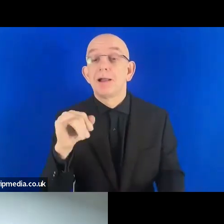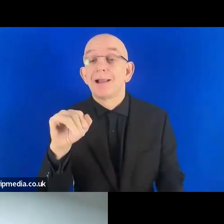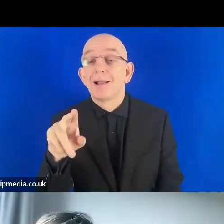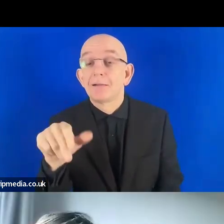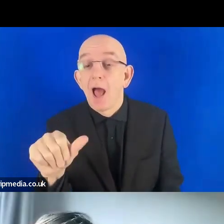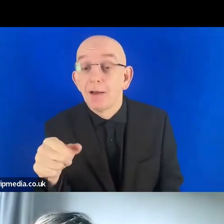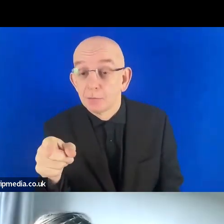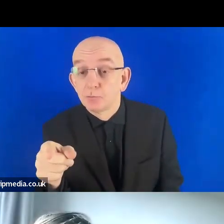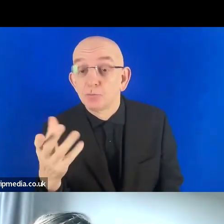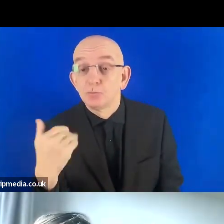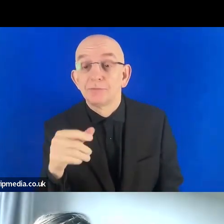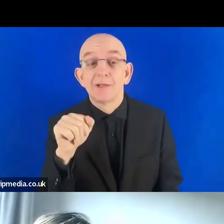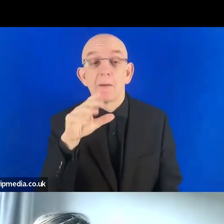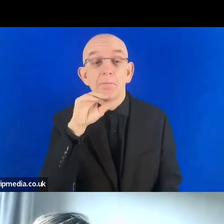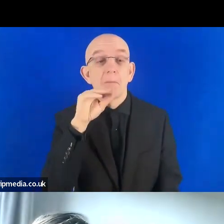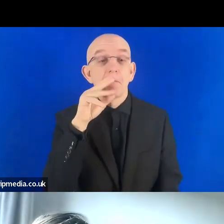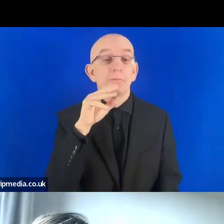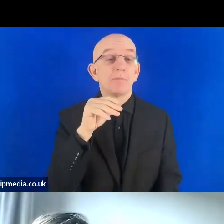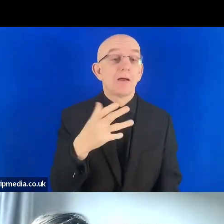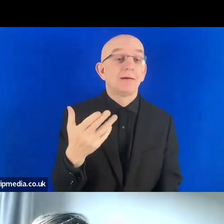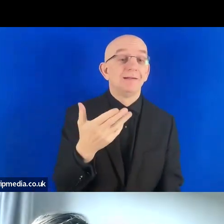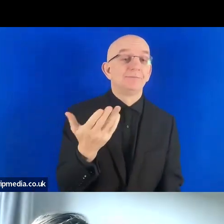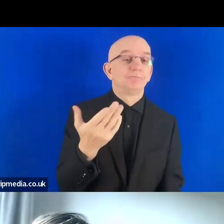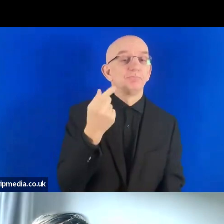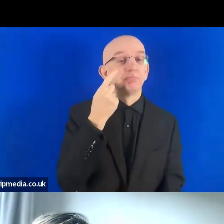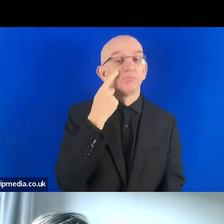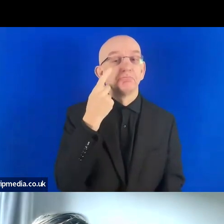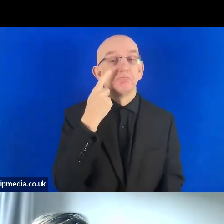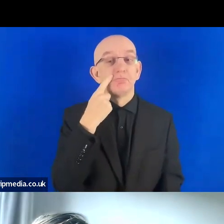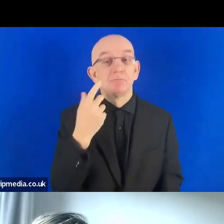in English or Arabic or whatever other language people are speaking?